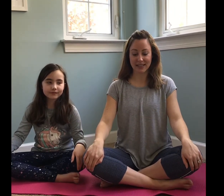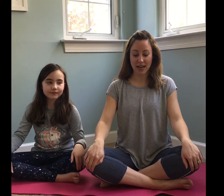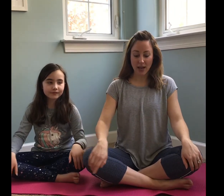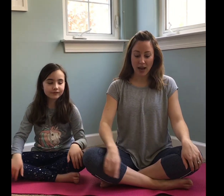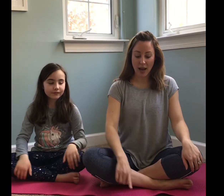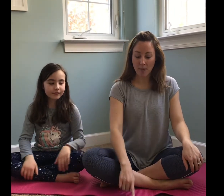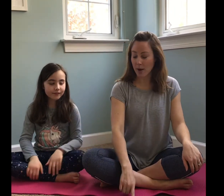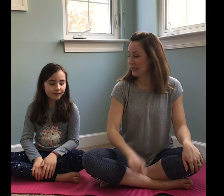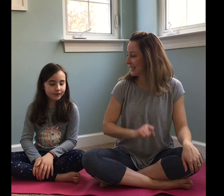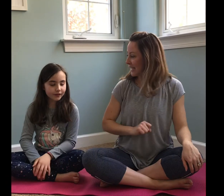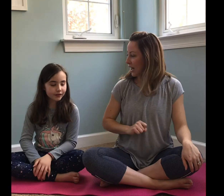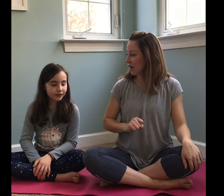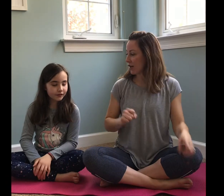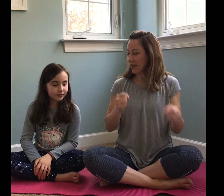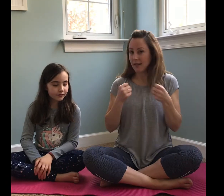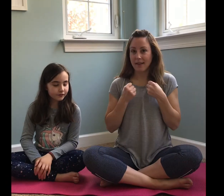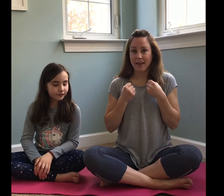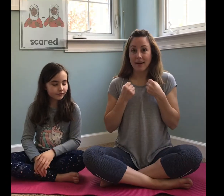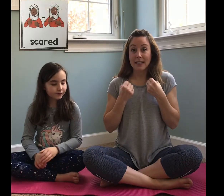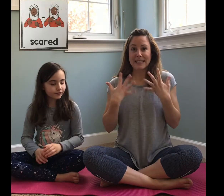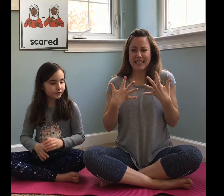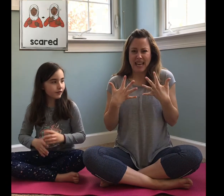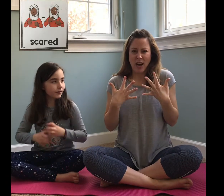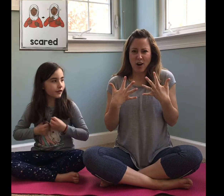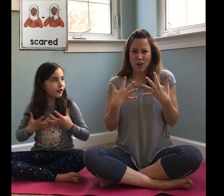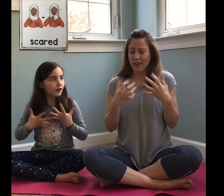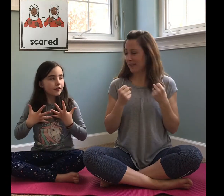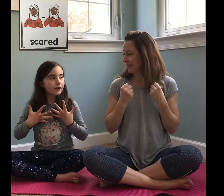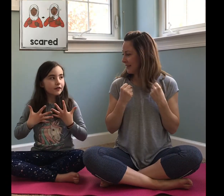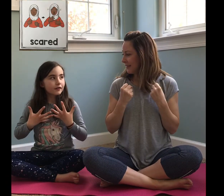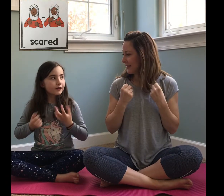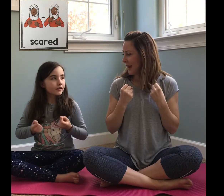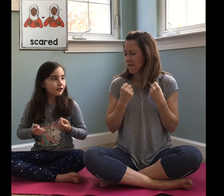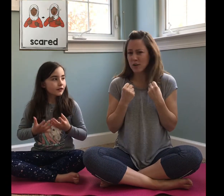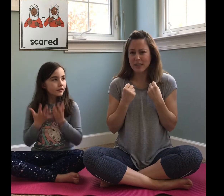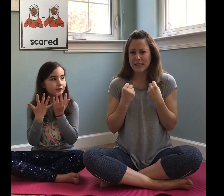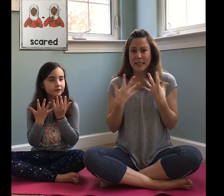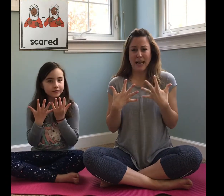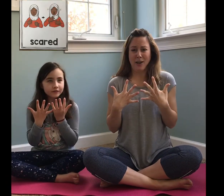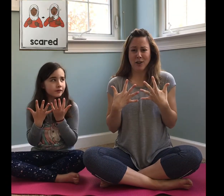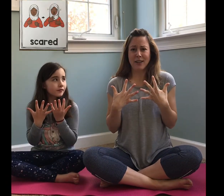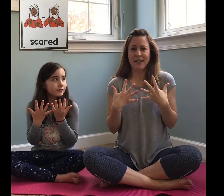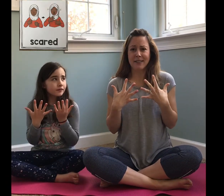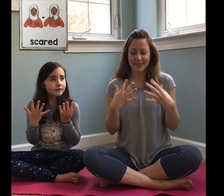how about scared, scared, I feel scared